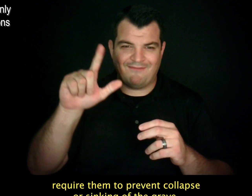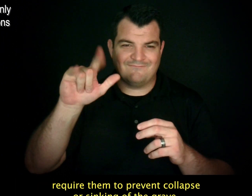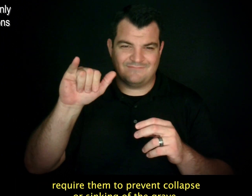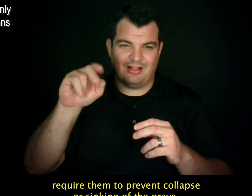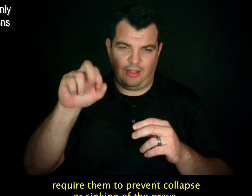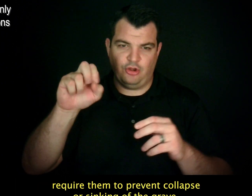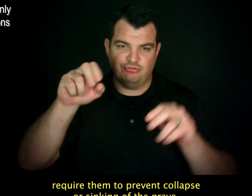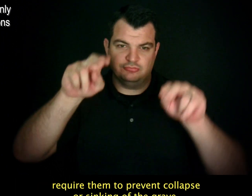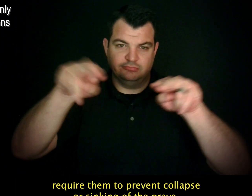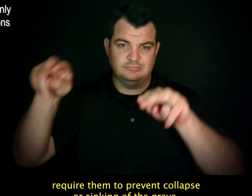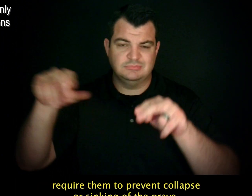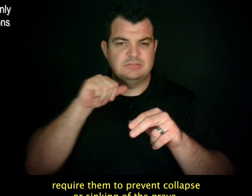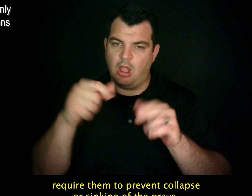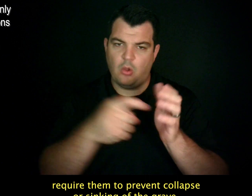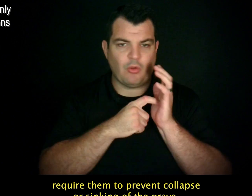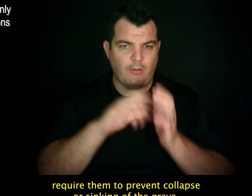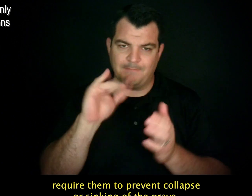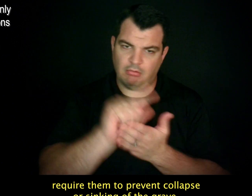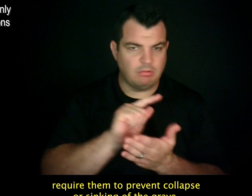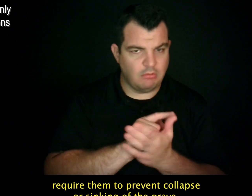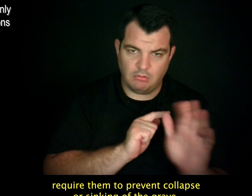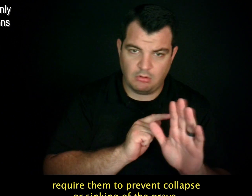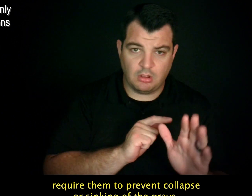require them to prevent collapse or sinking of the grave.